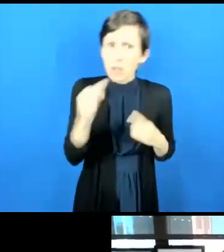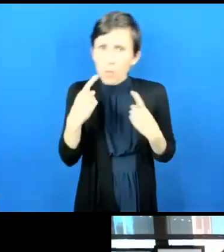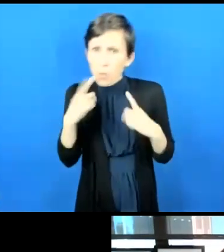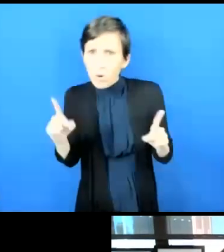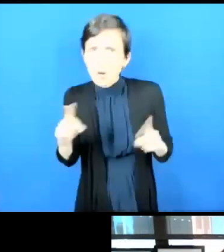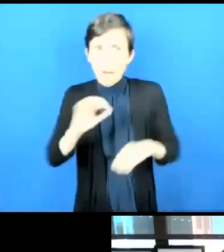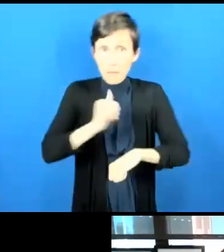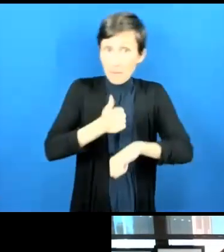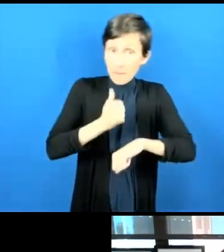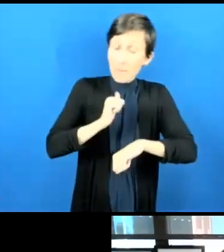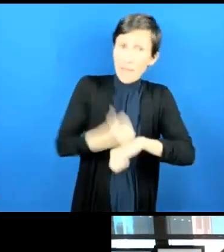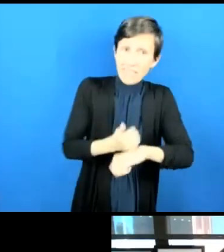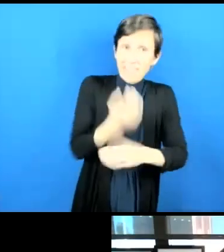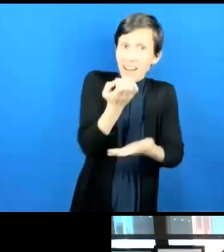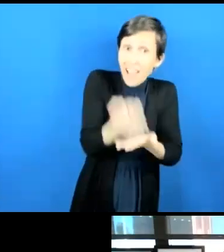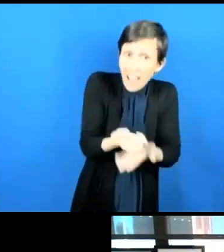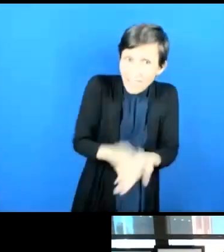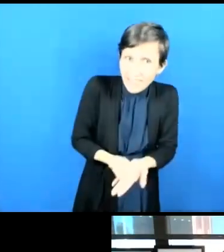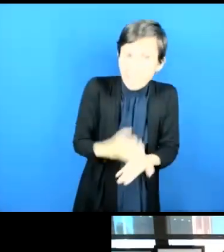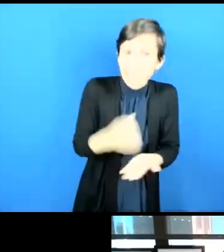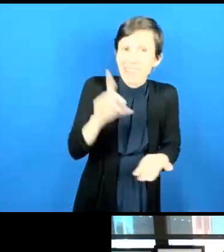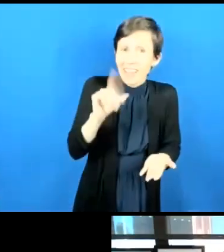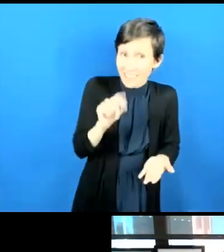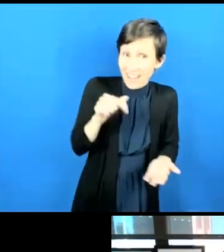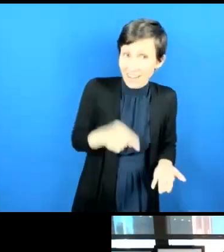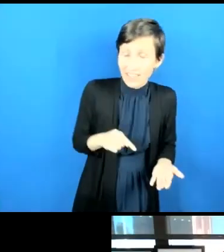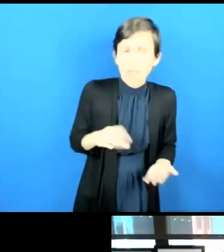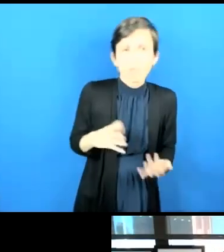evidence and data. The unfortunate thing is that